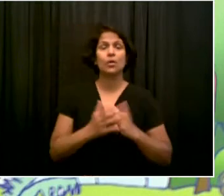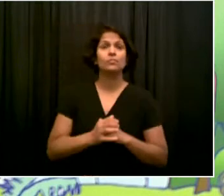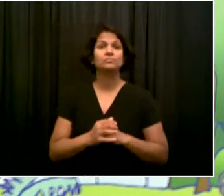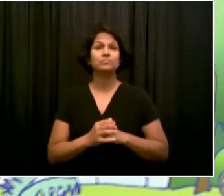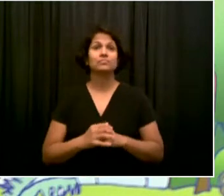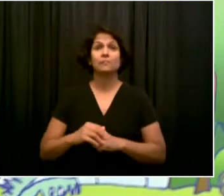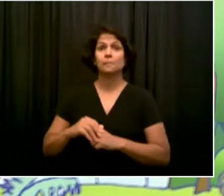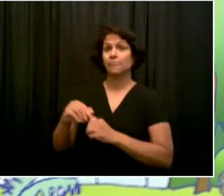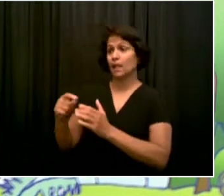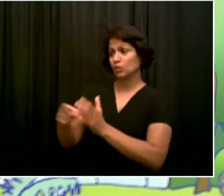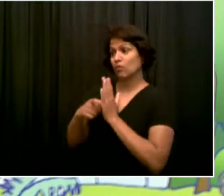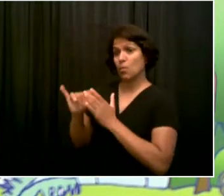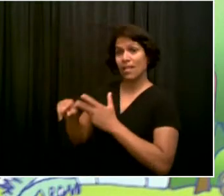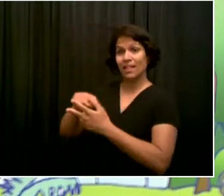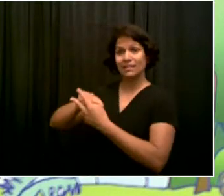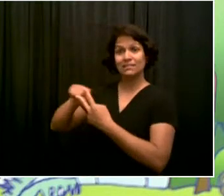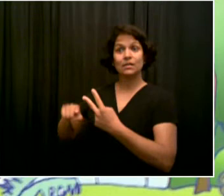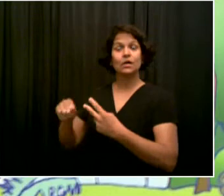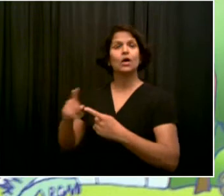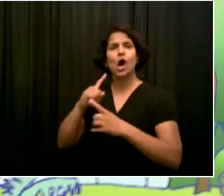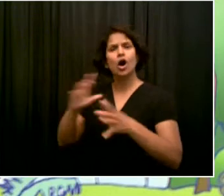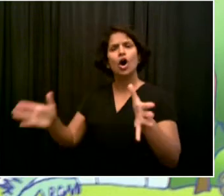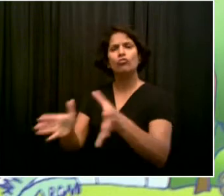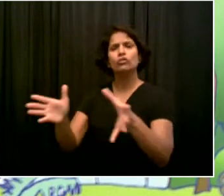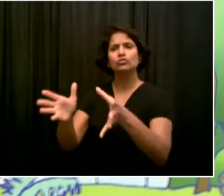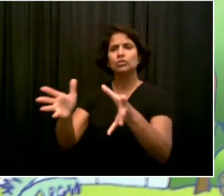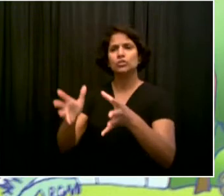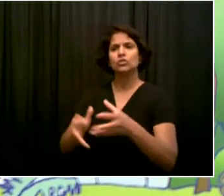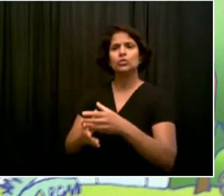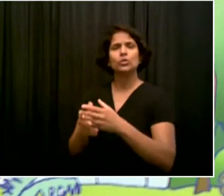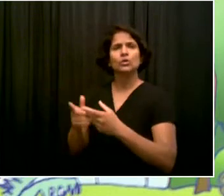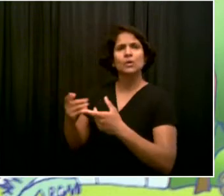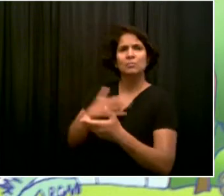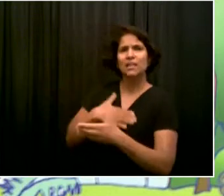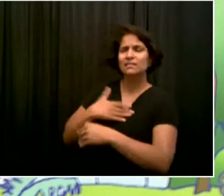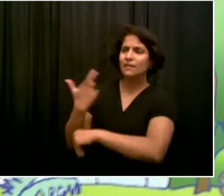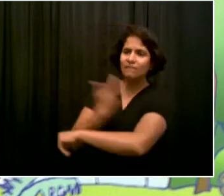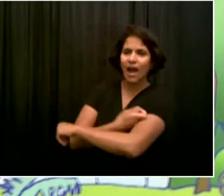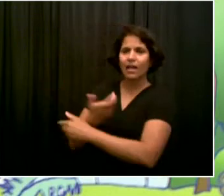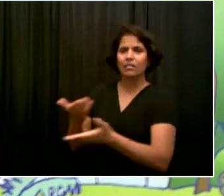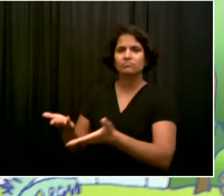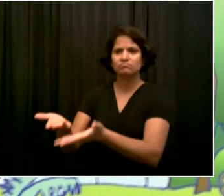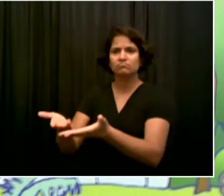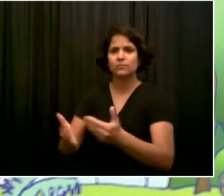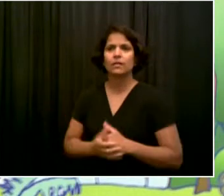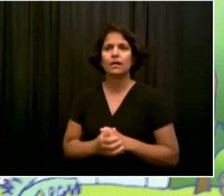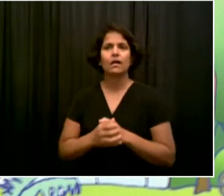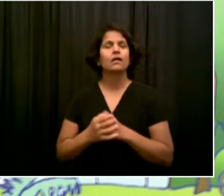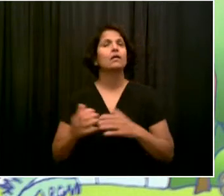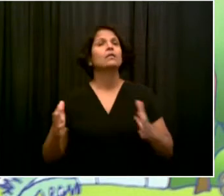YES IT WAS VACCINATE OR GET TESTED. BUT WE'RE SLTIL GOING TO